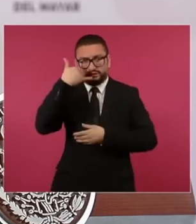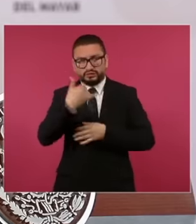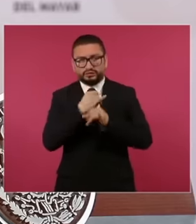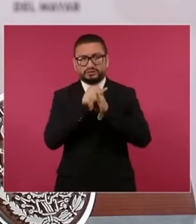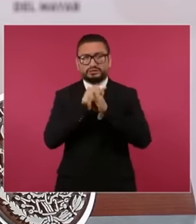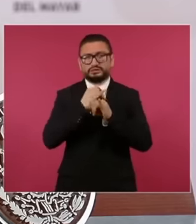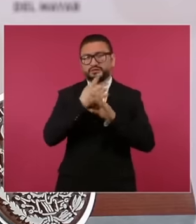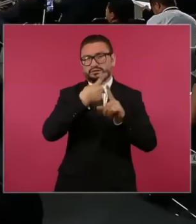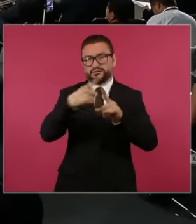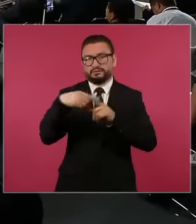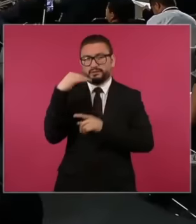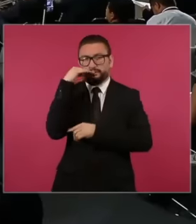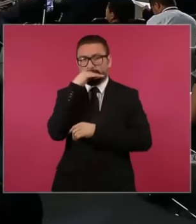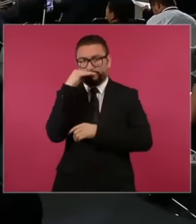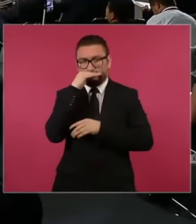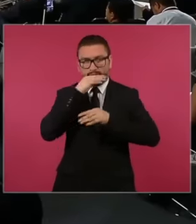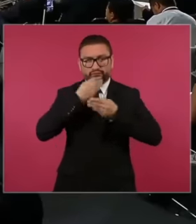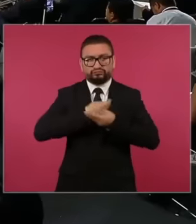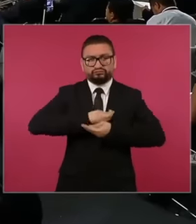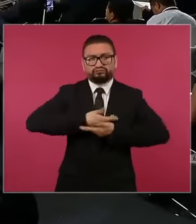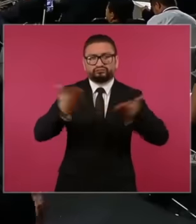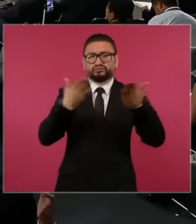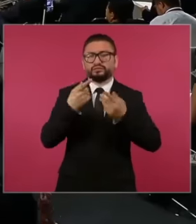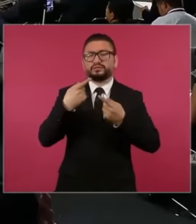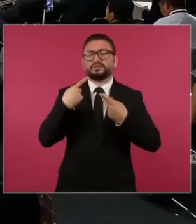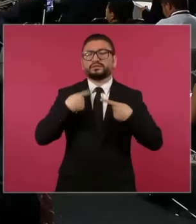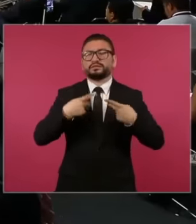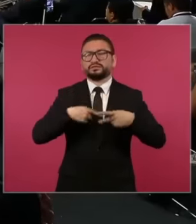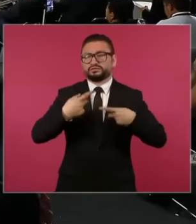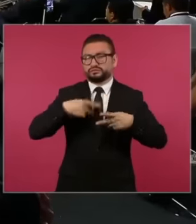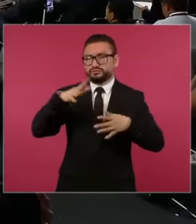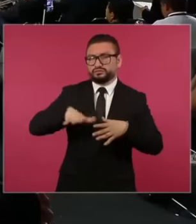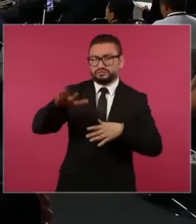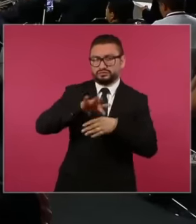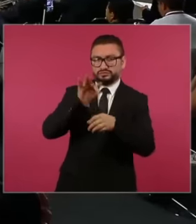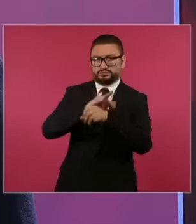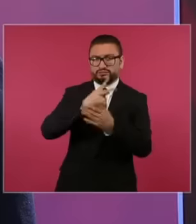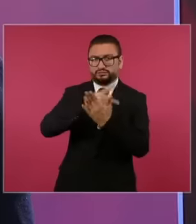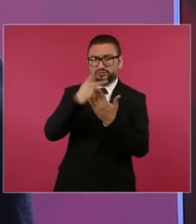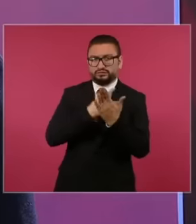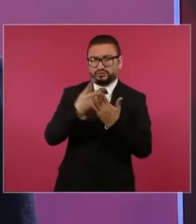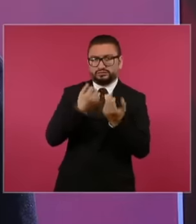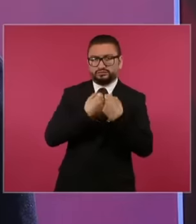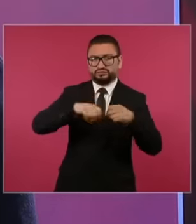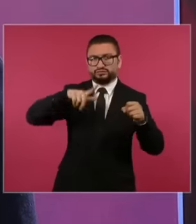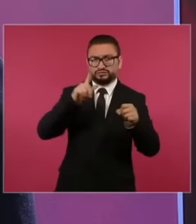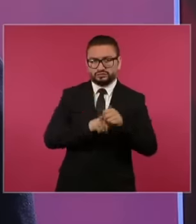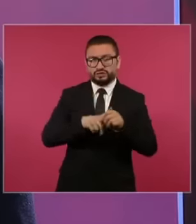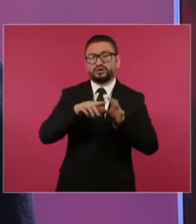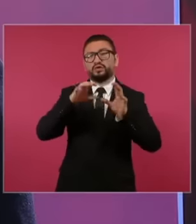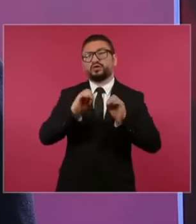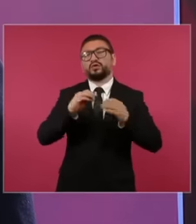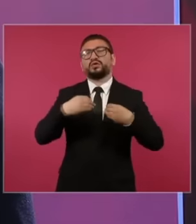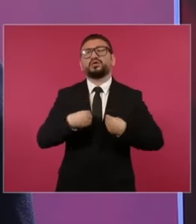to the population benefiting from the programs. social or who live in areas of high